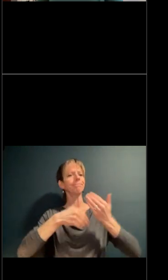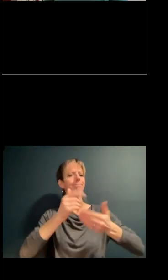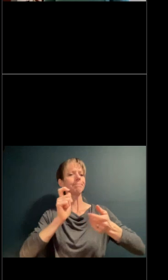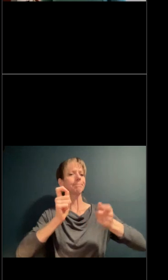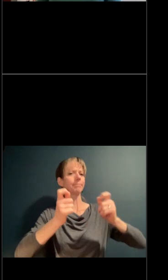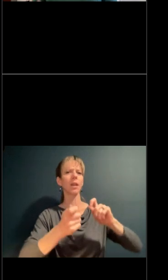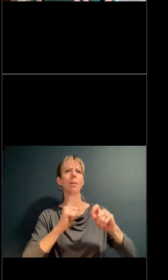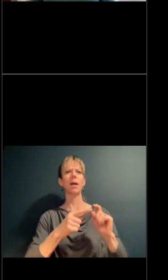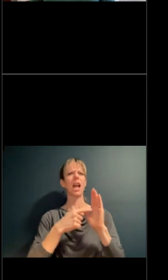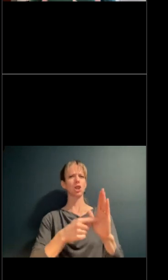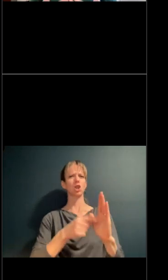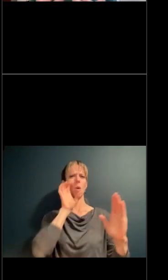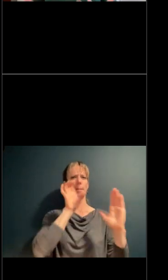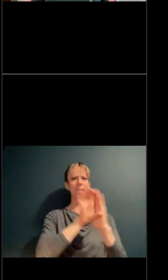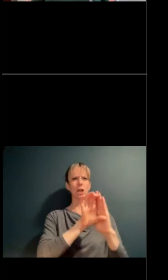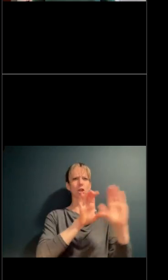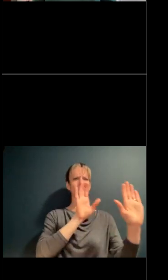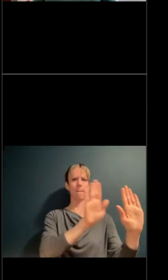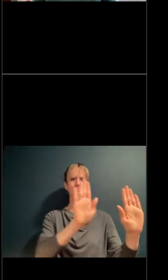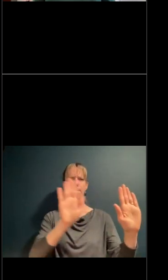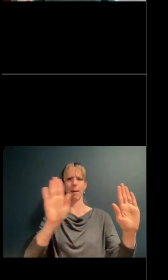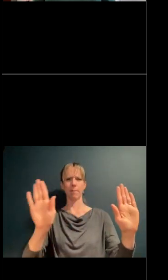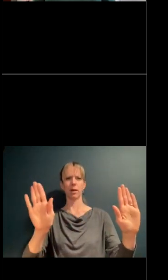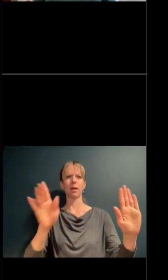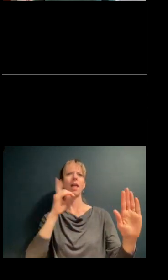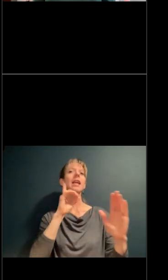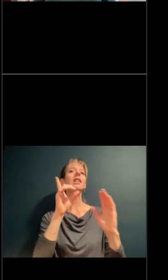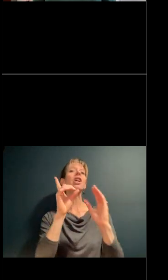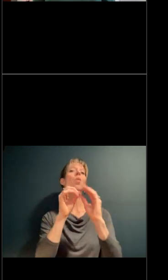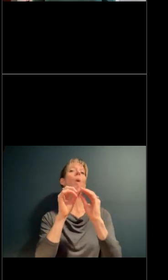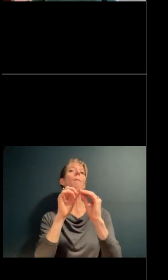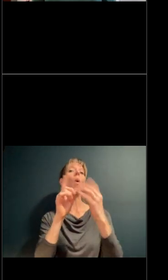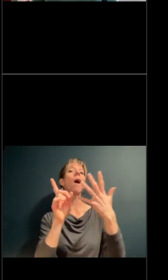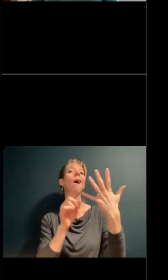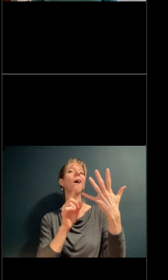is I think there is really one more maybe destination that we are really aiming for,